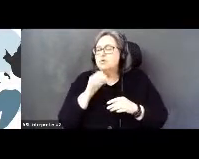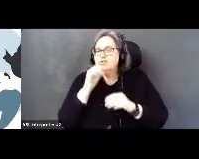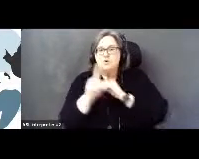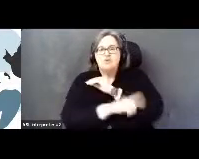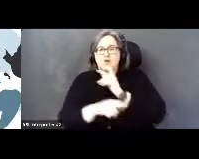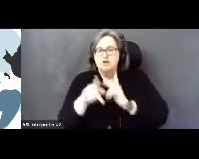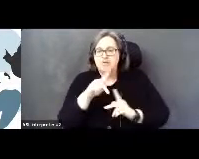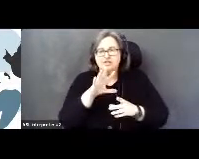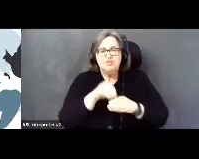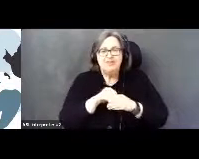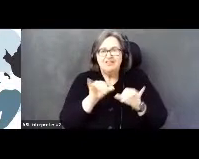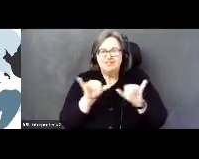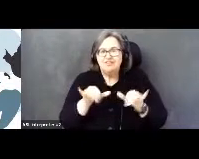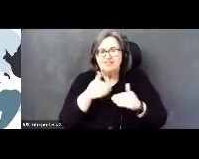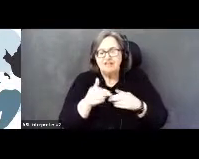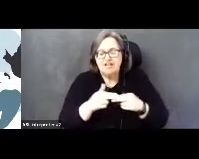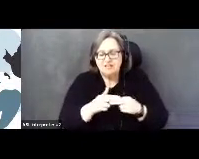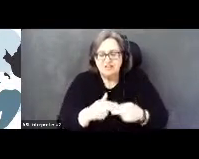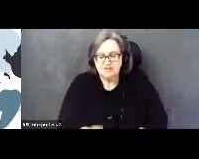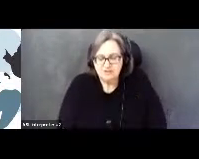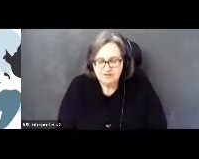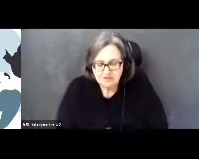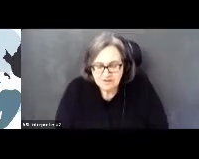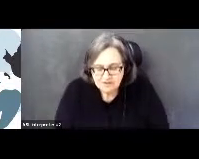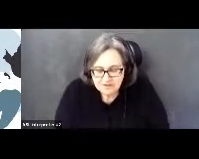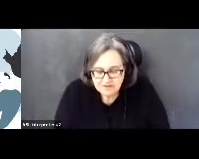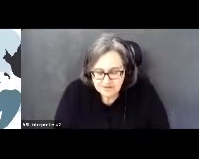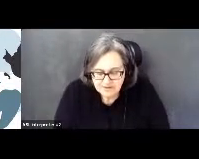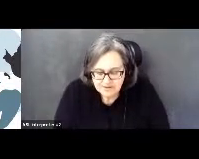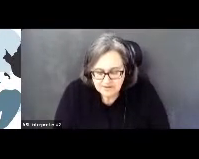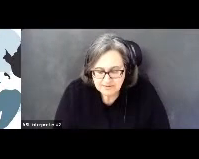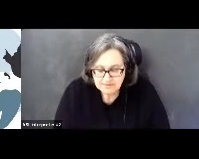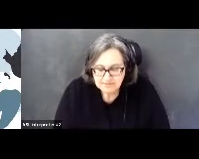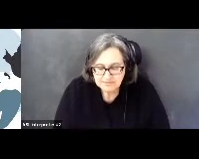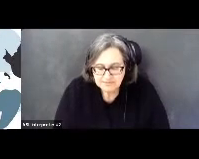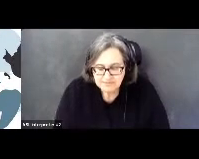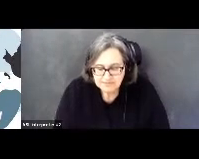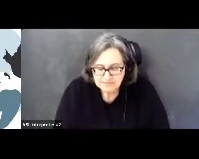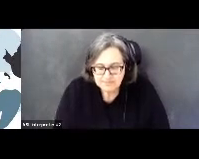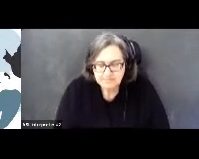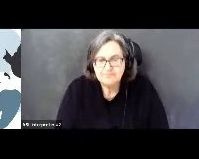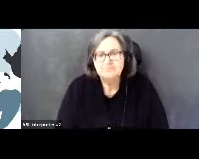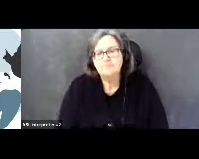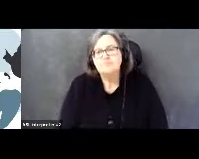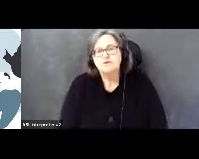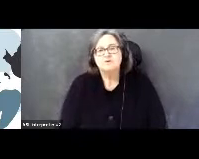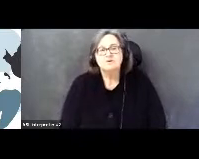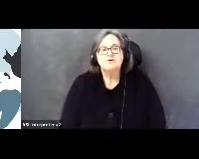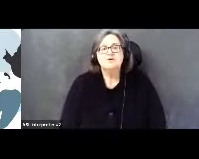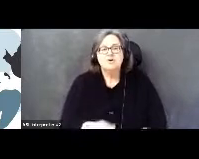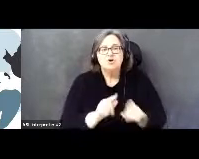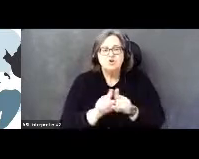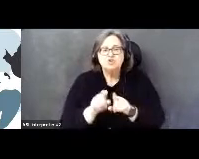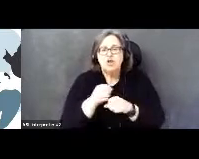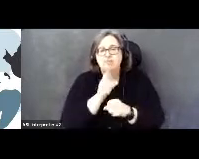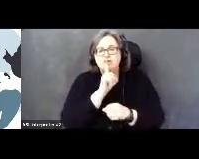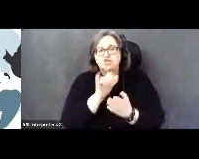You'll go to the next slide. Making sure that -- yup. And so also making sure that everybody